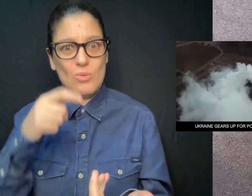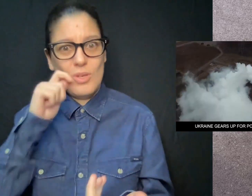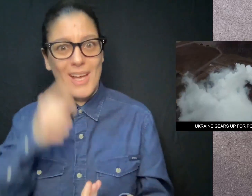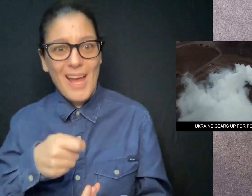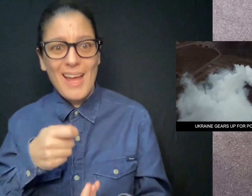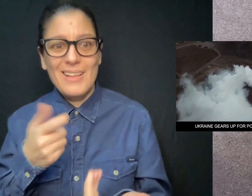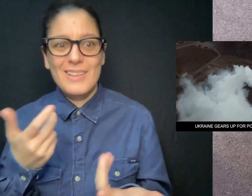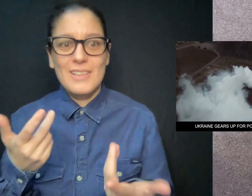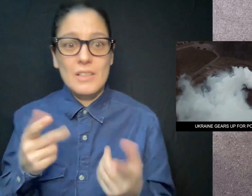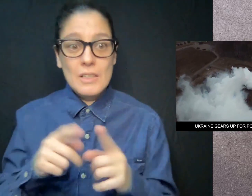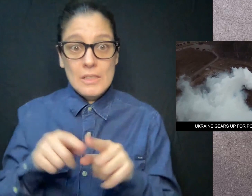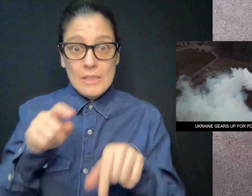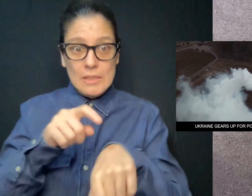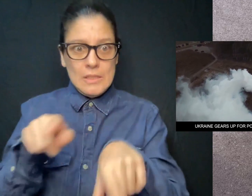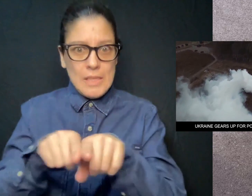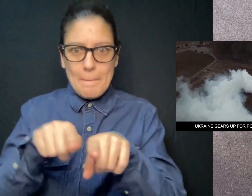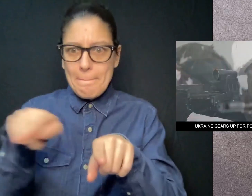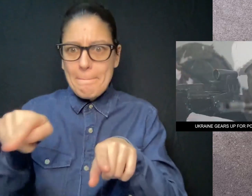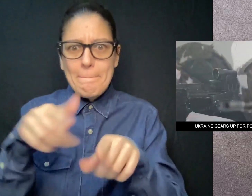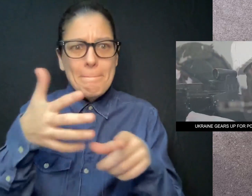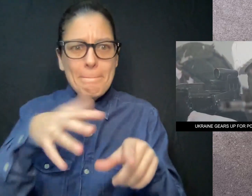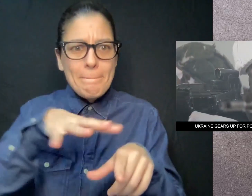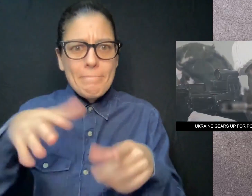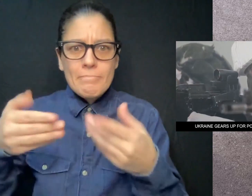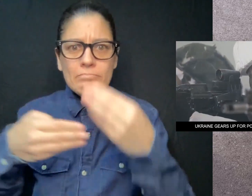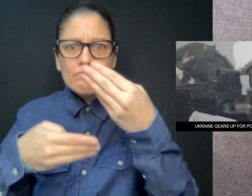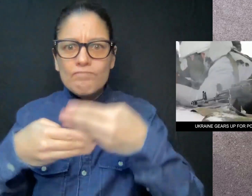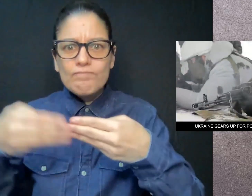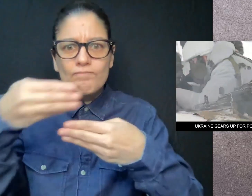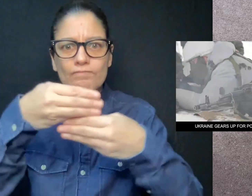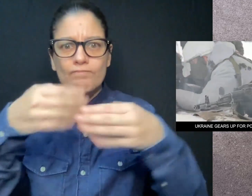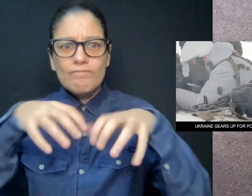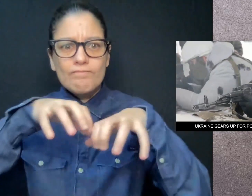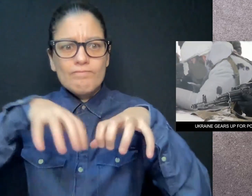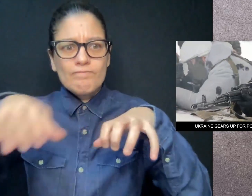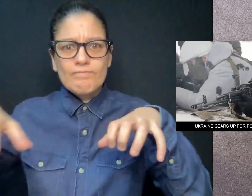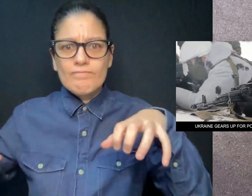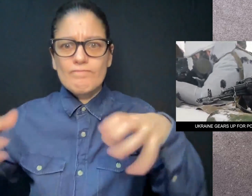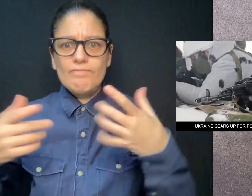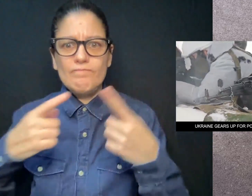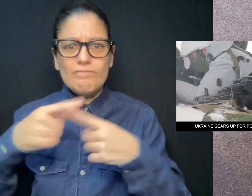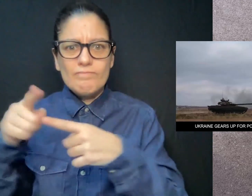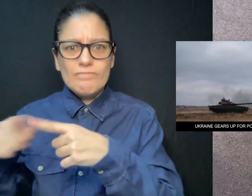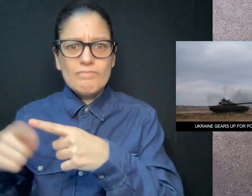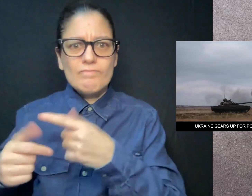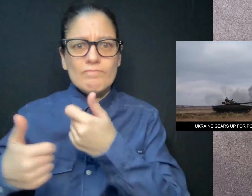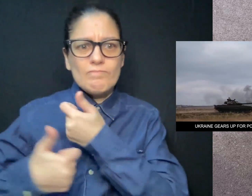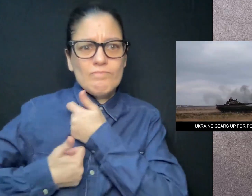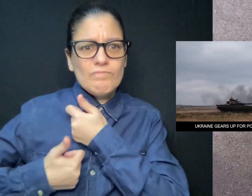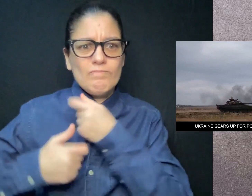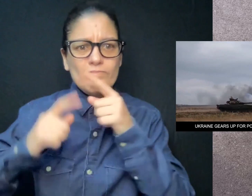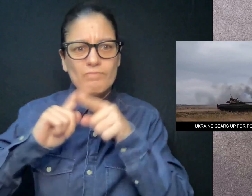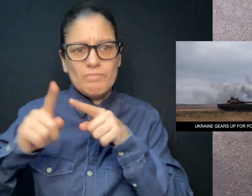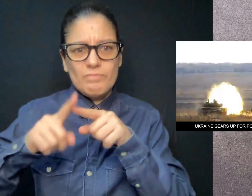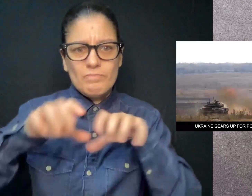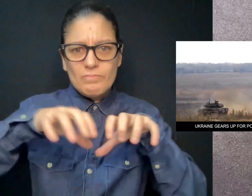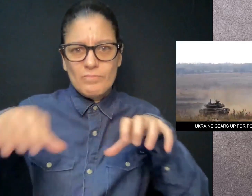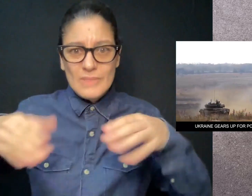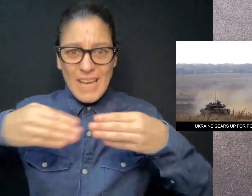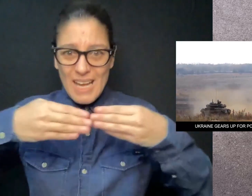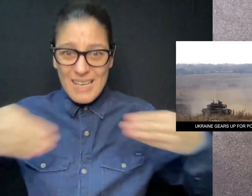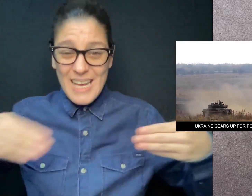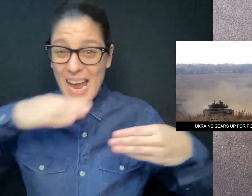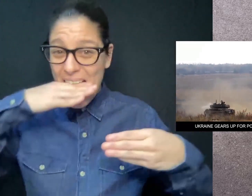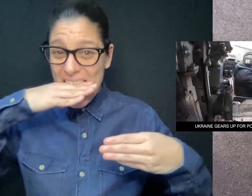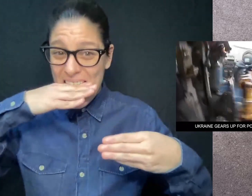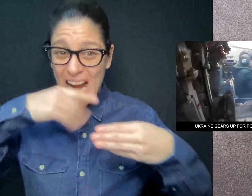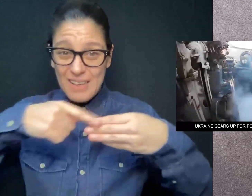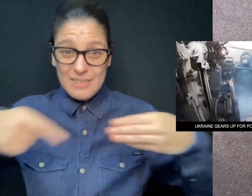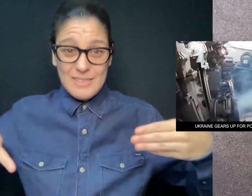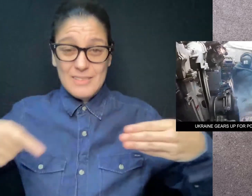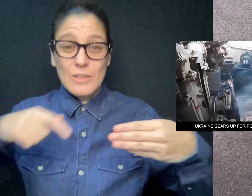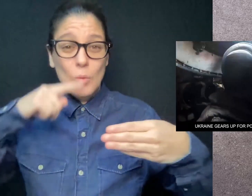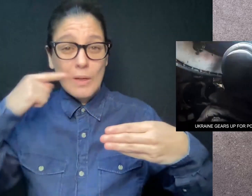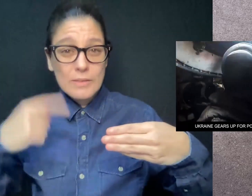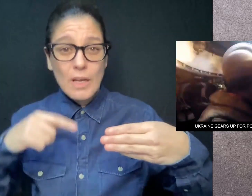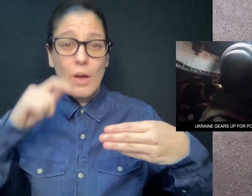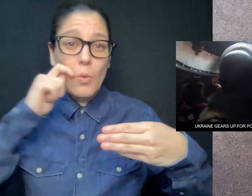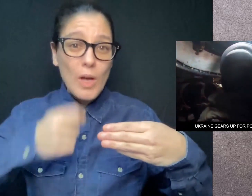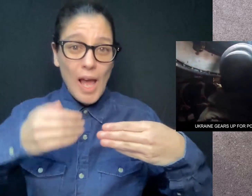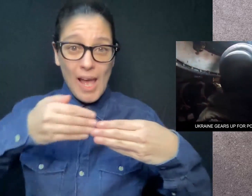Ukraine however he has built up enough forces equipment and supplies near Ukraine's border to